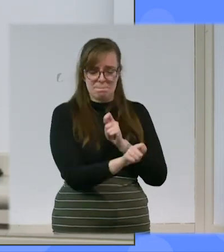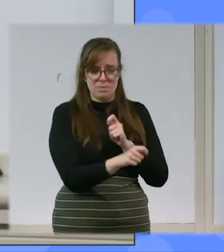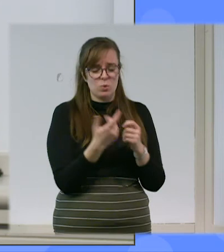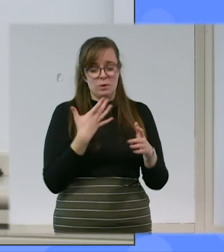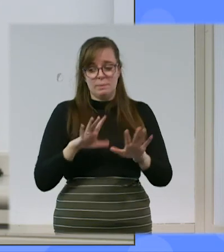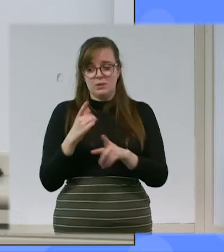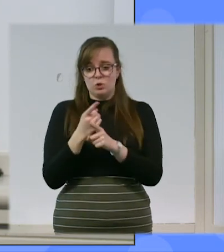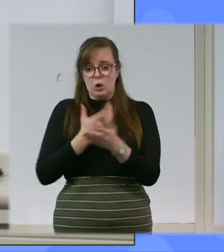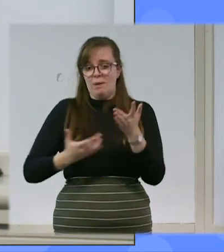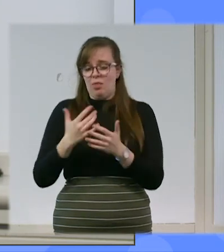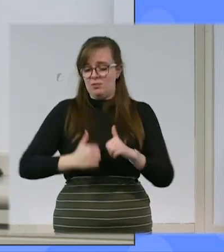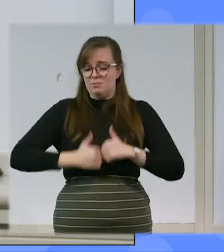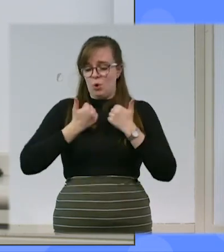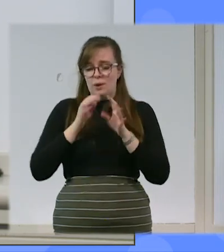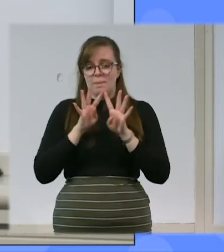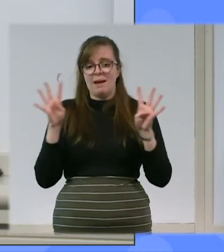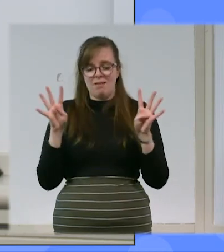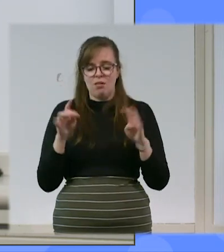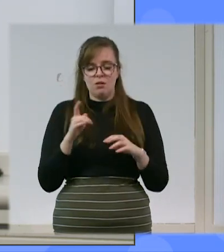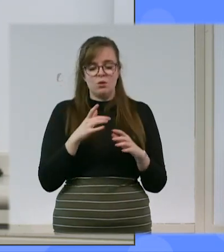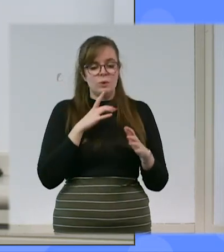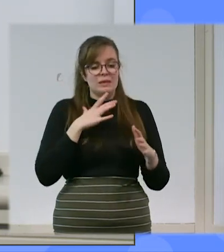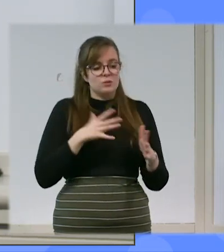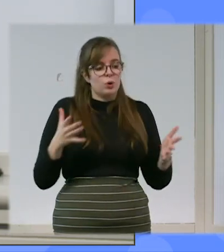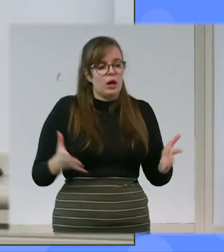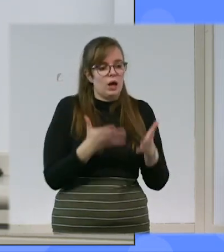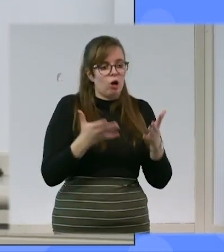panel so that encourages the behaviour that we need as a community and